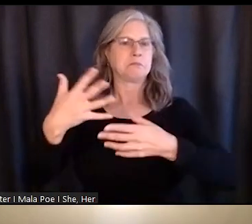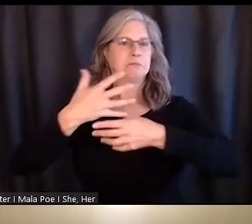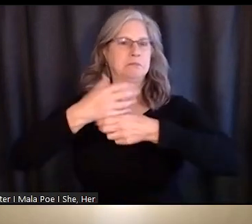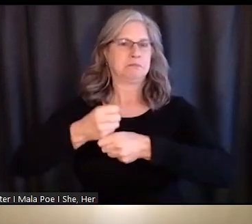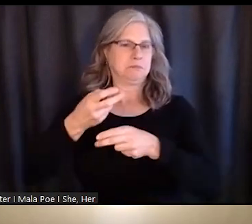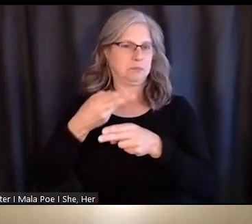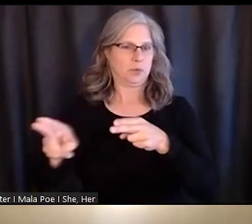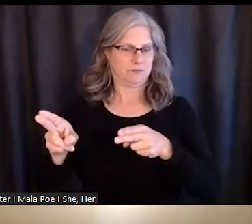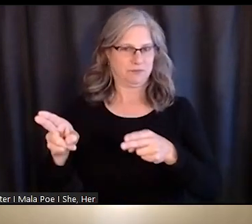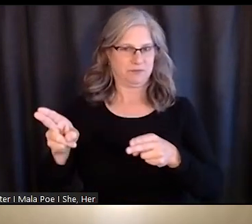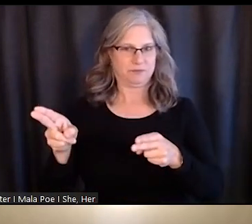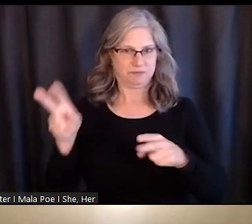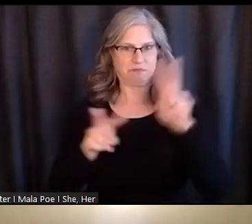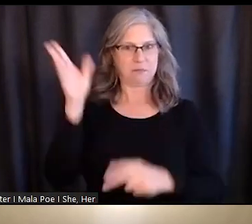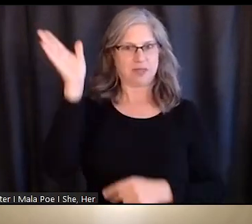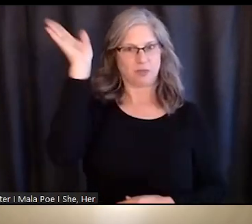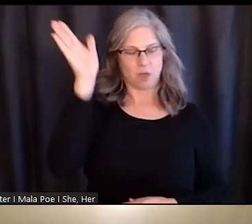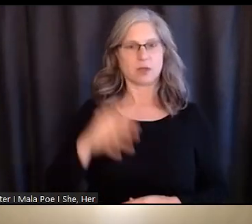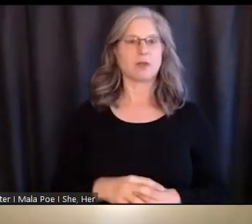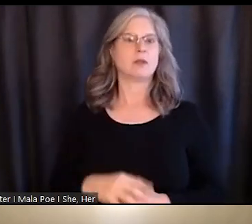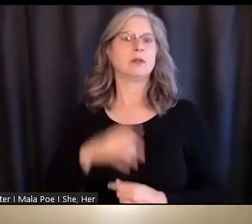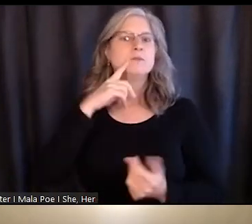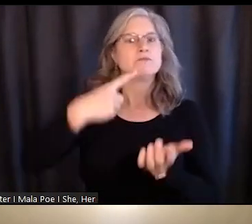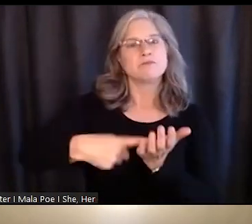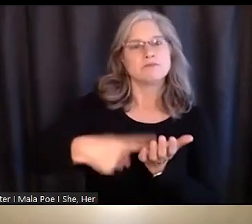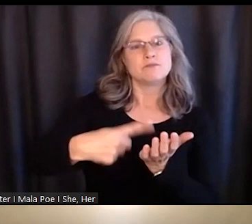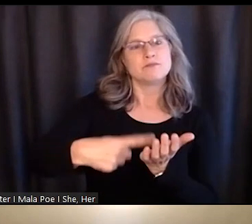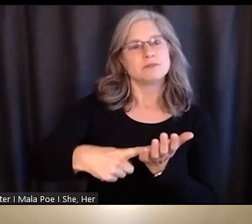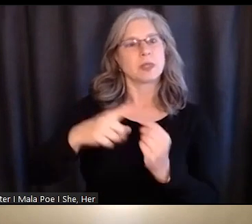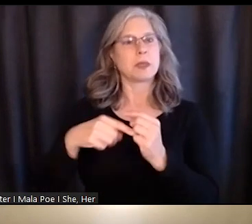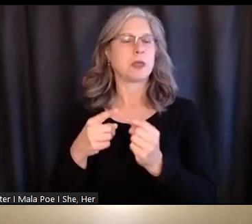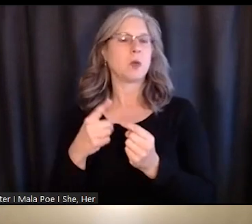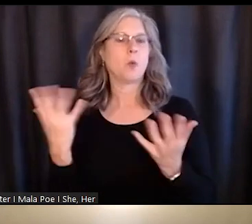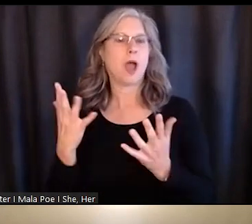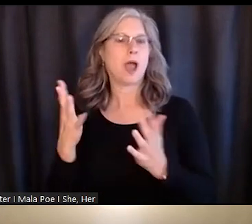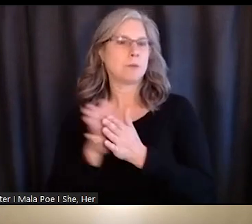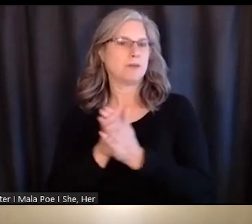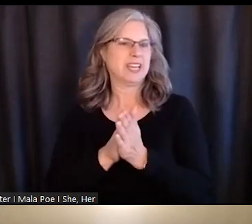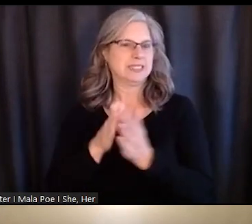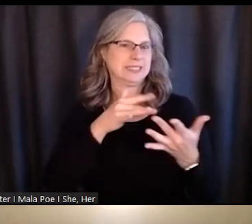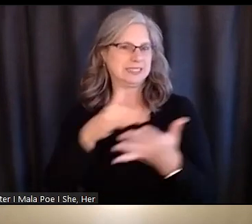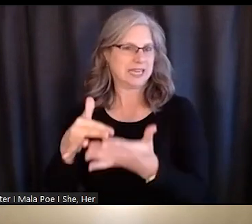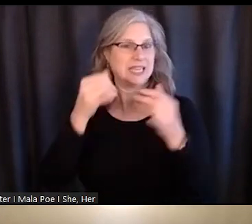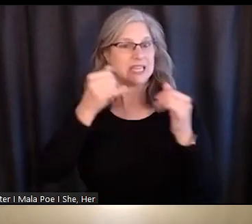I'll first motivate the study of individual differences. Then I'll introduce the study on which a lot of the talk is based.